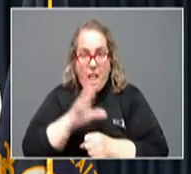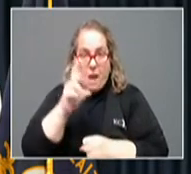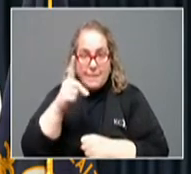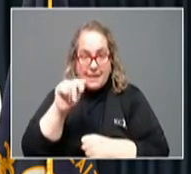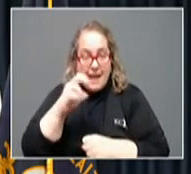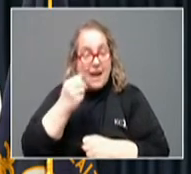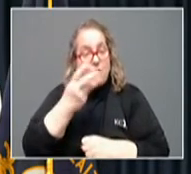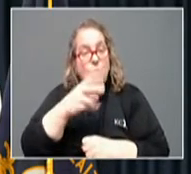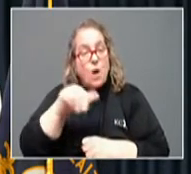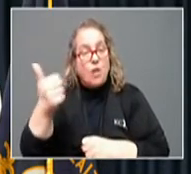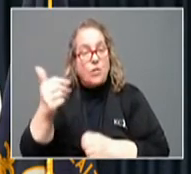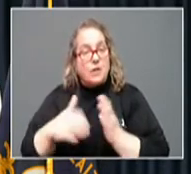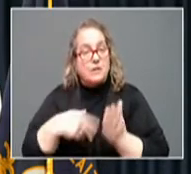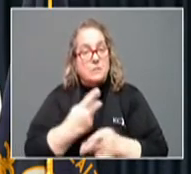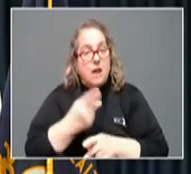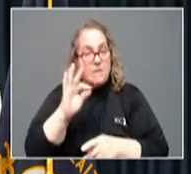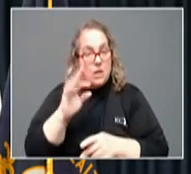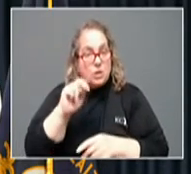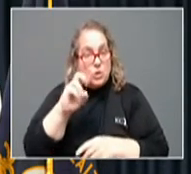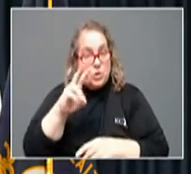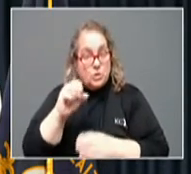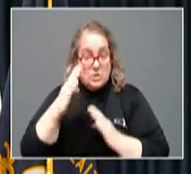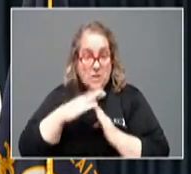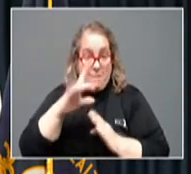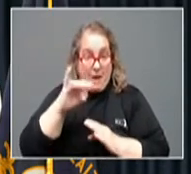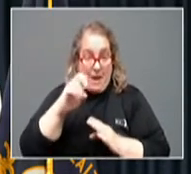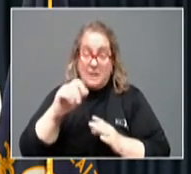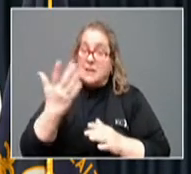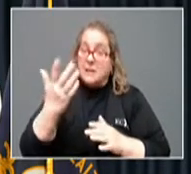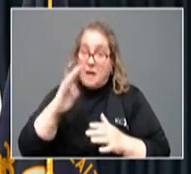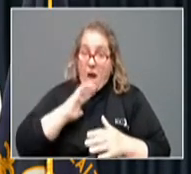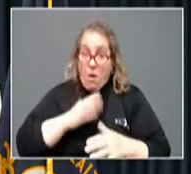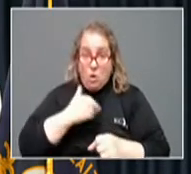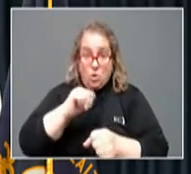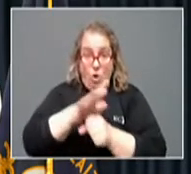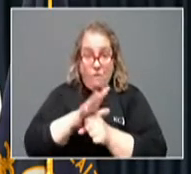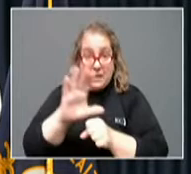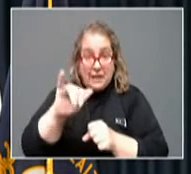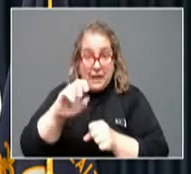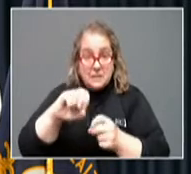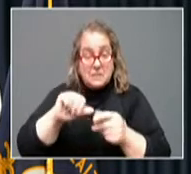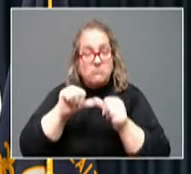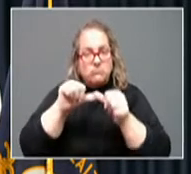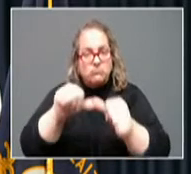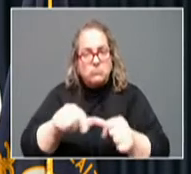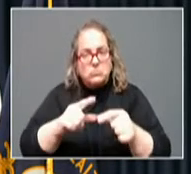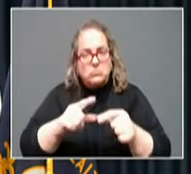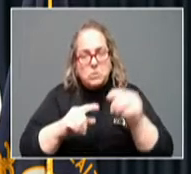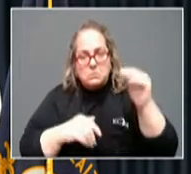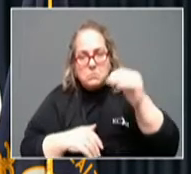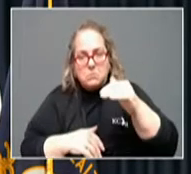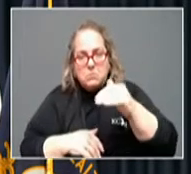cases continue to fall. We're still having significant death, but cases